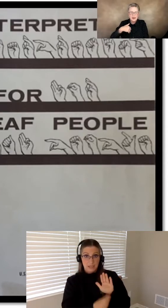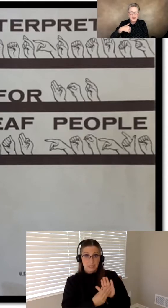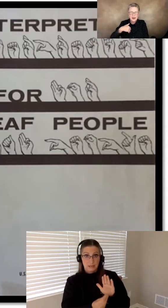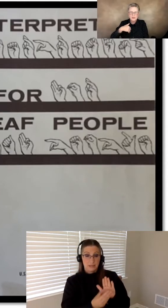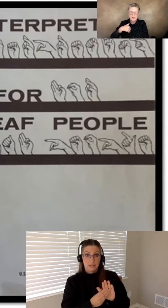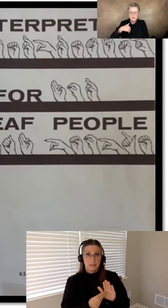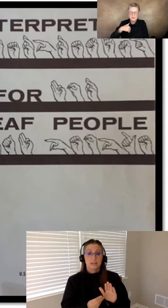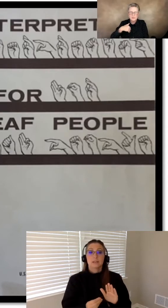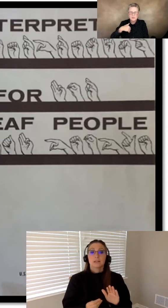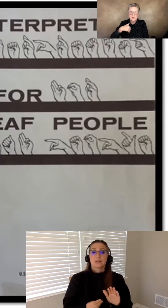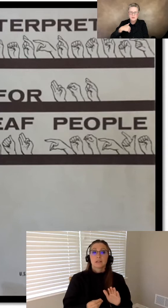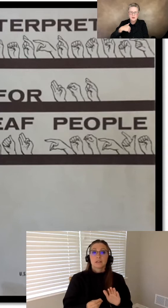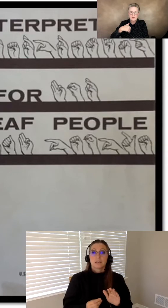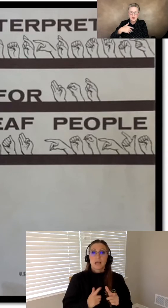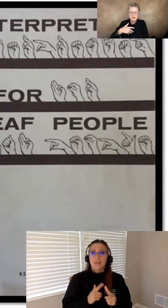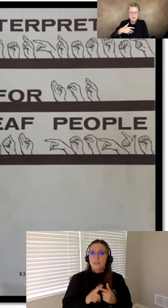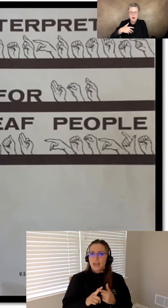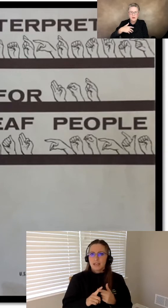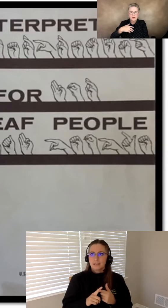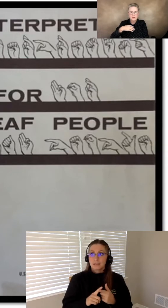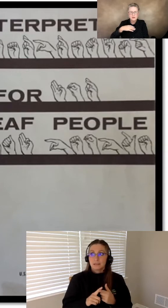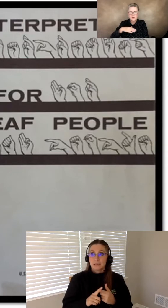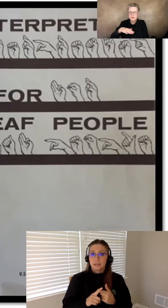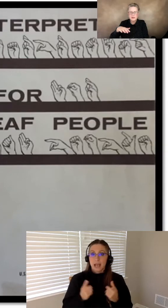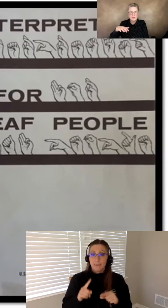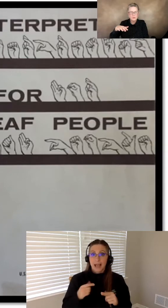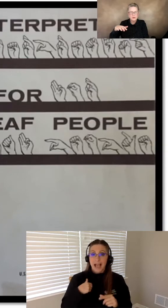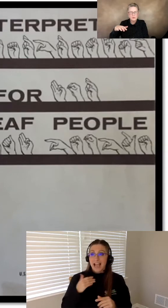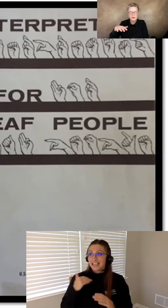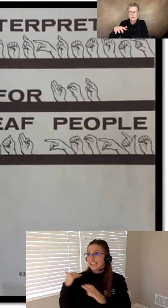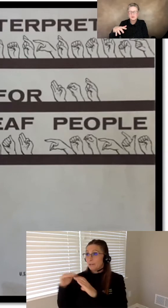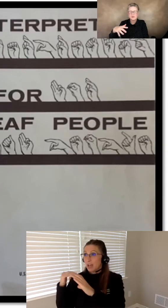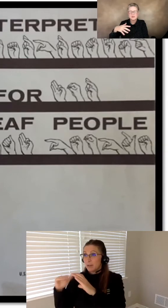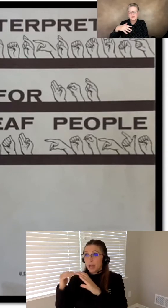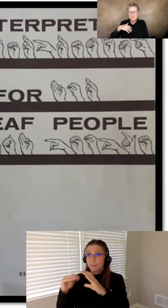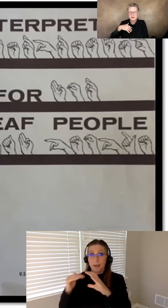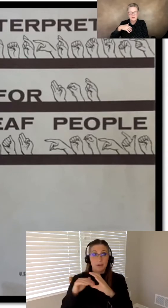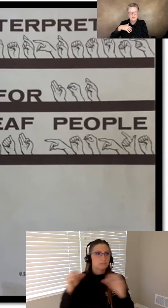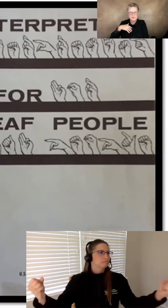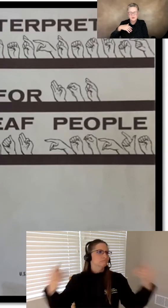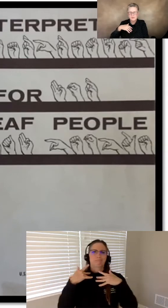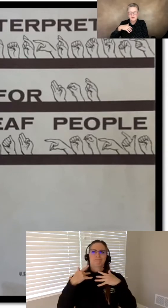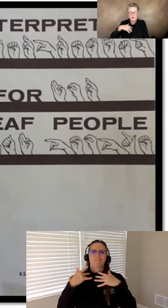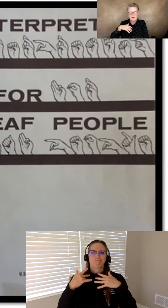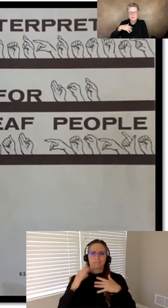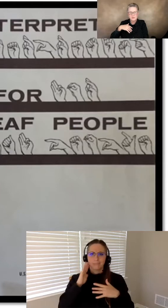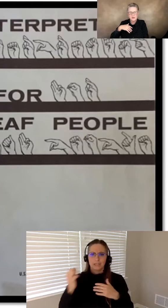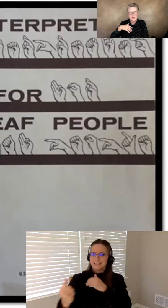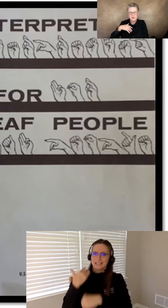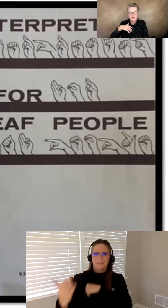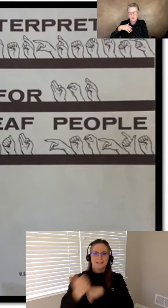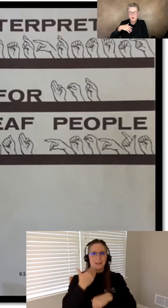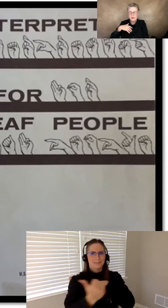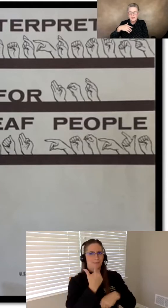and luckily, all I had to do was email people and they would just send me their information